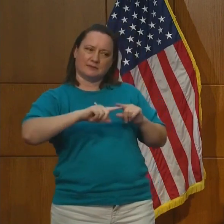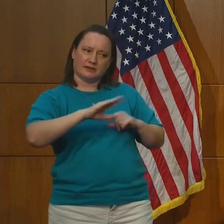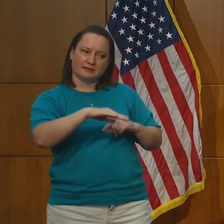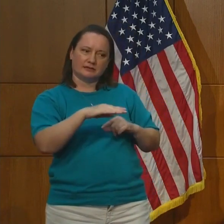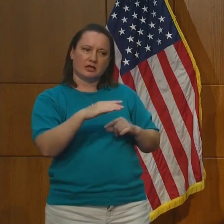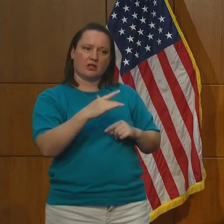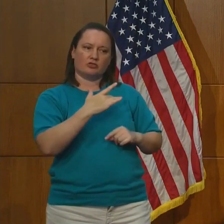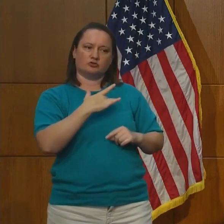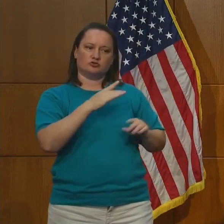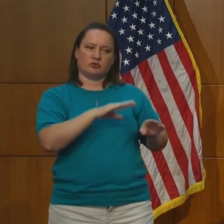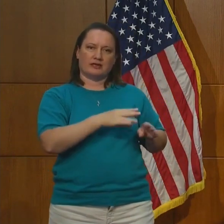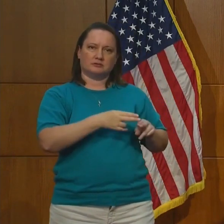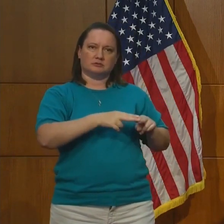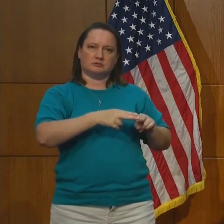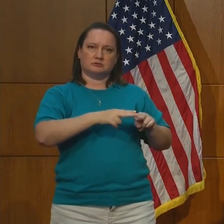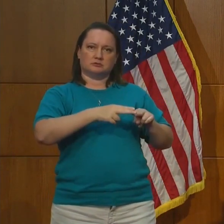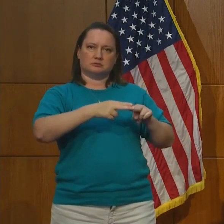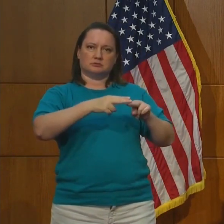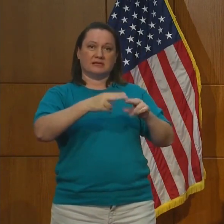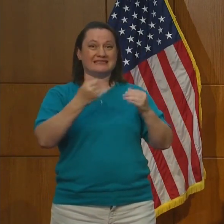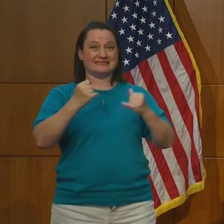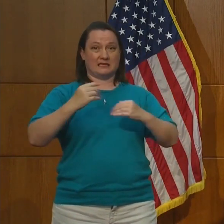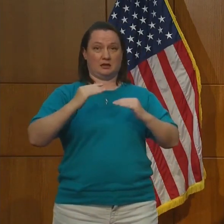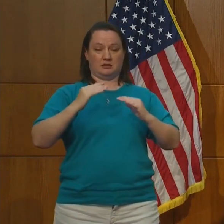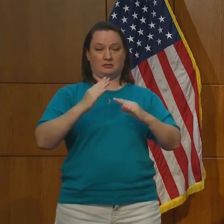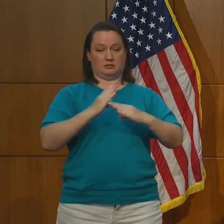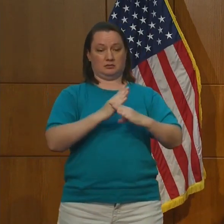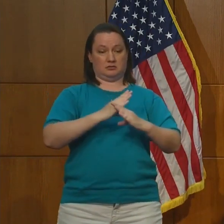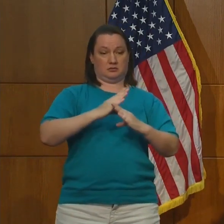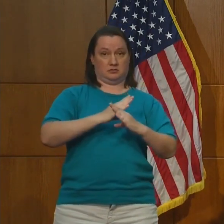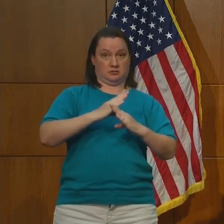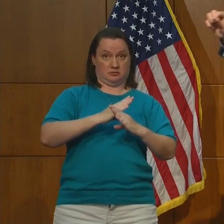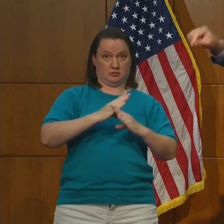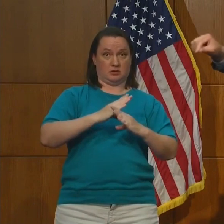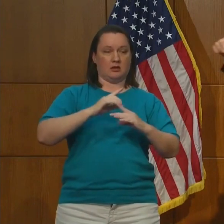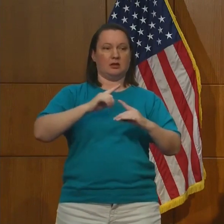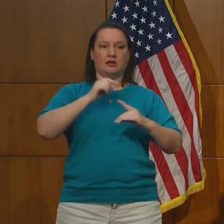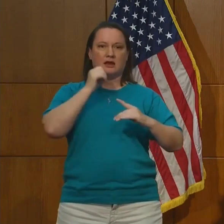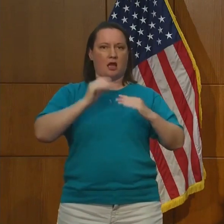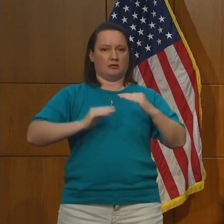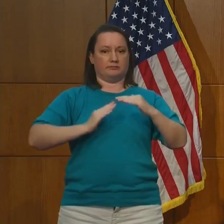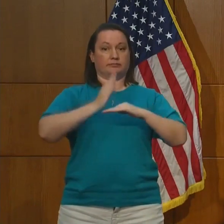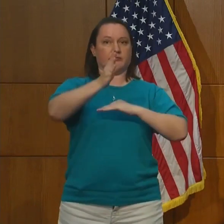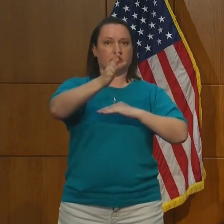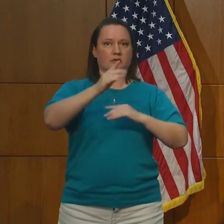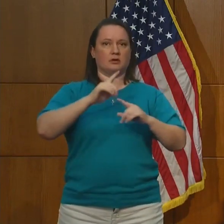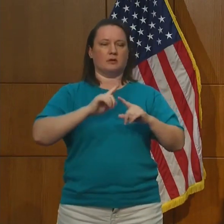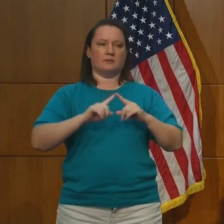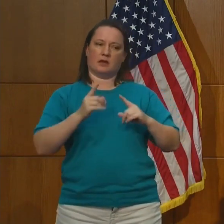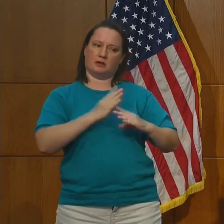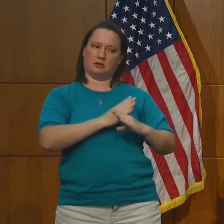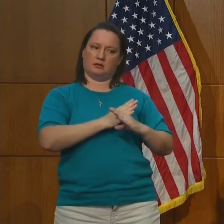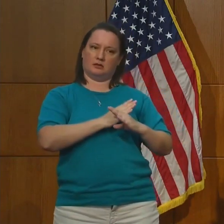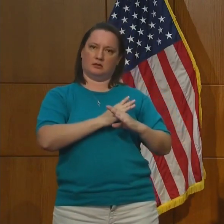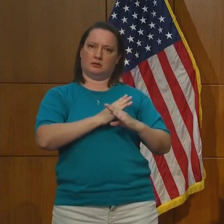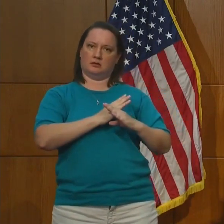ALL AND LET ME GET YOU A DA A NOW IN SOMETHING THAT. AND SO